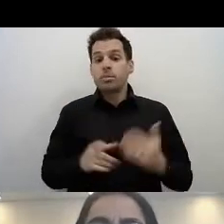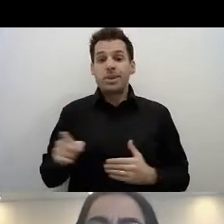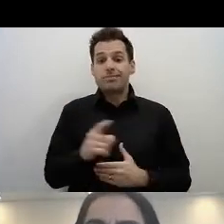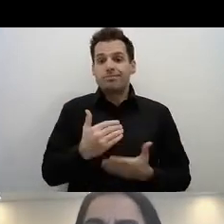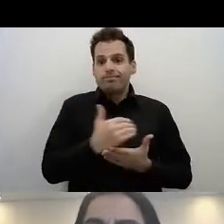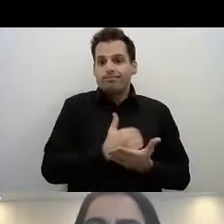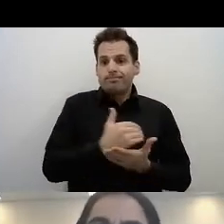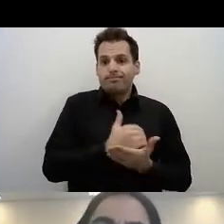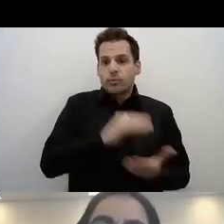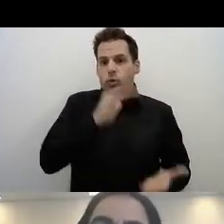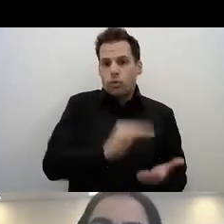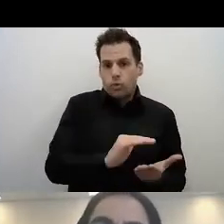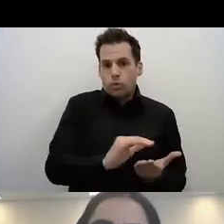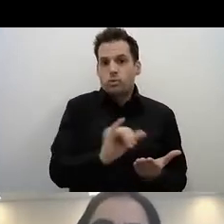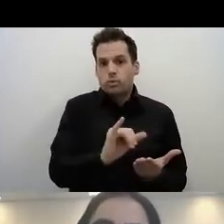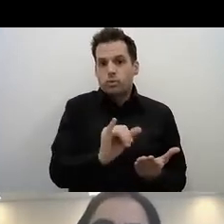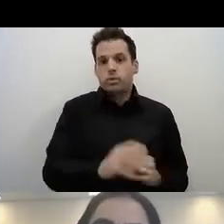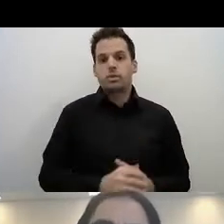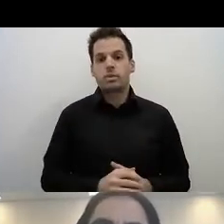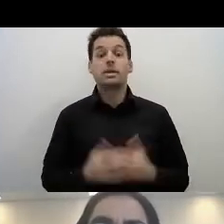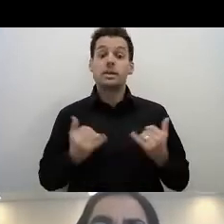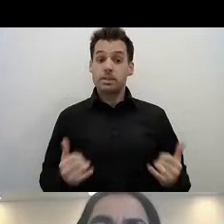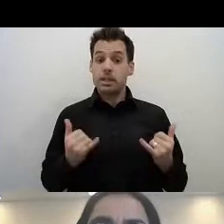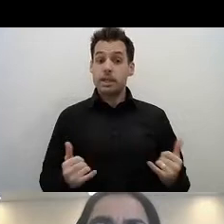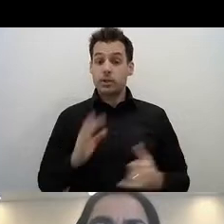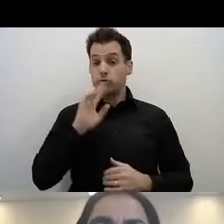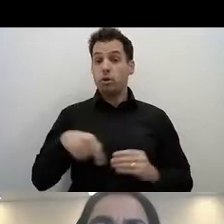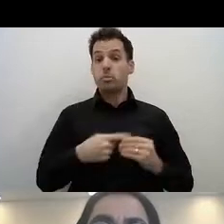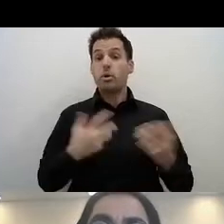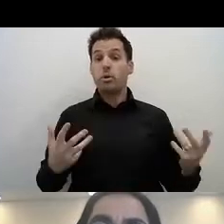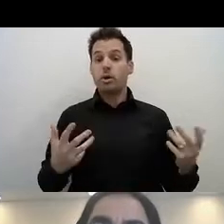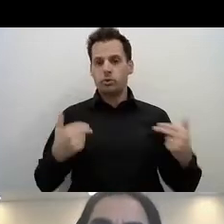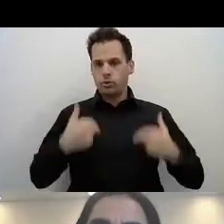and most importantly for our conversation today the human rights code also protects